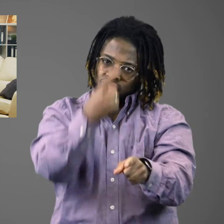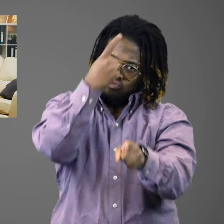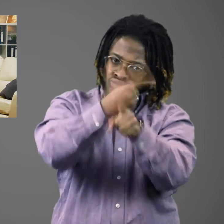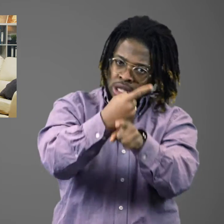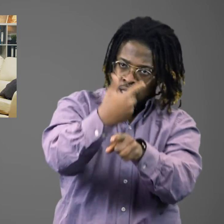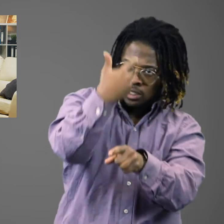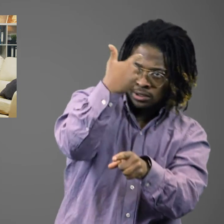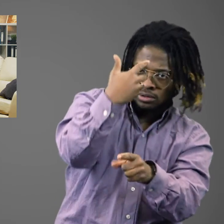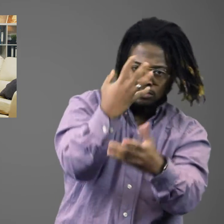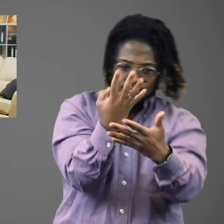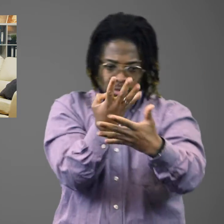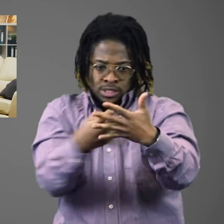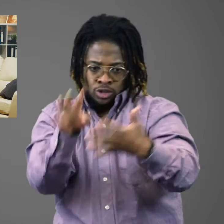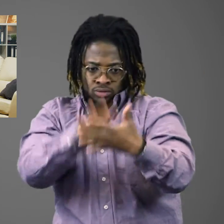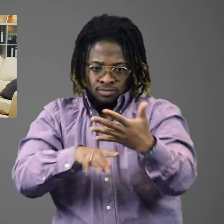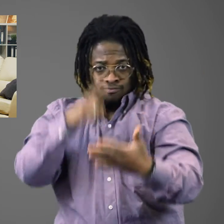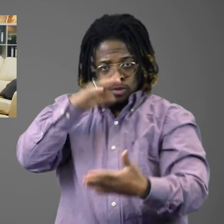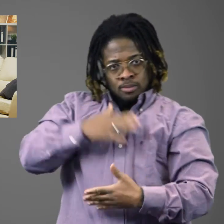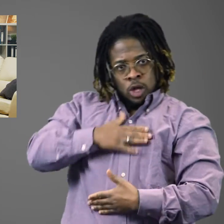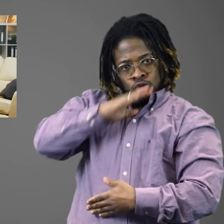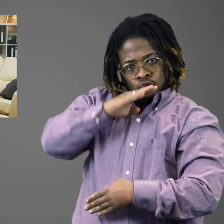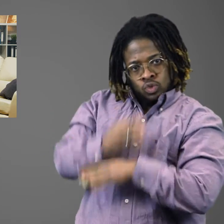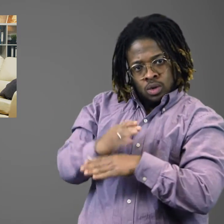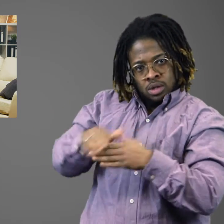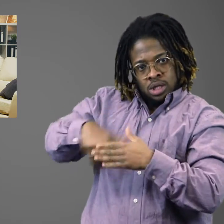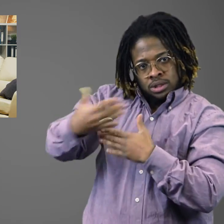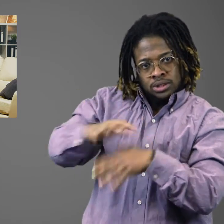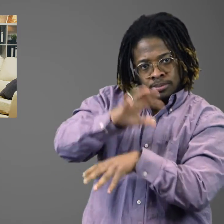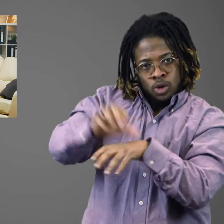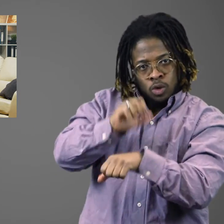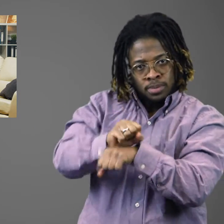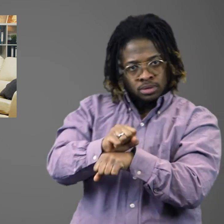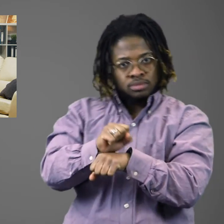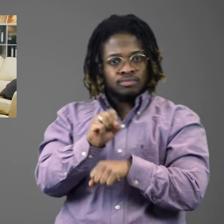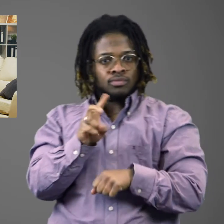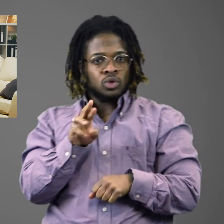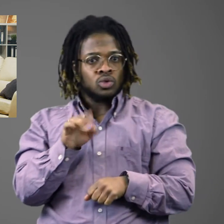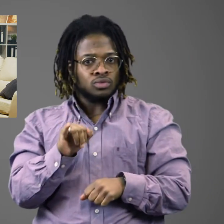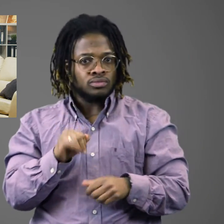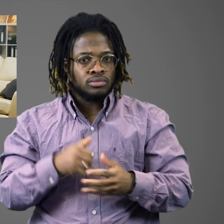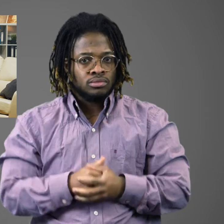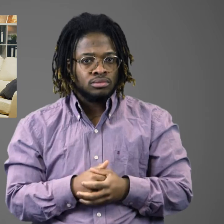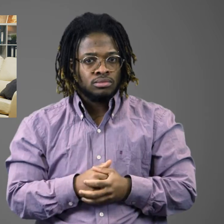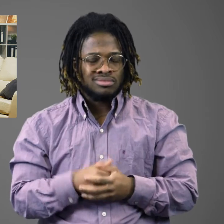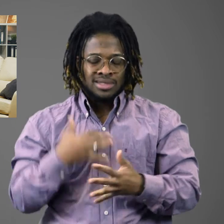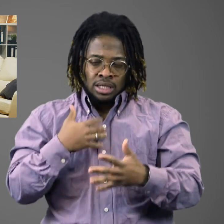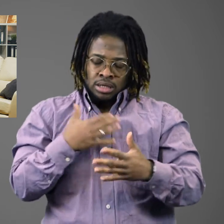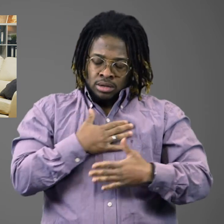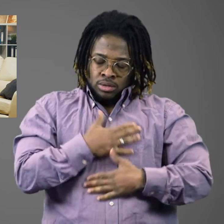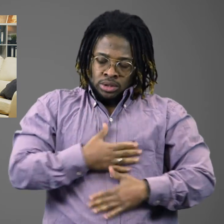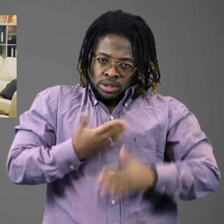and scheduled VRI for Niki's next appointment.